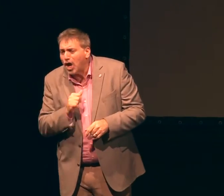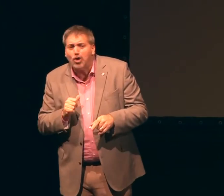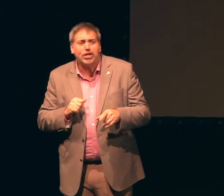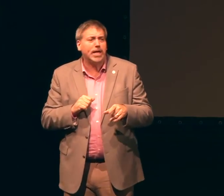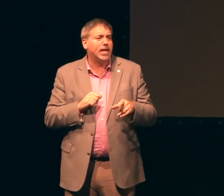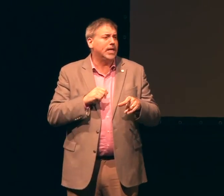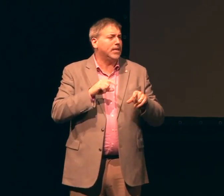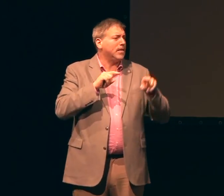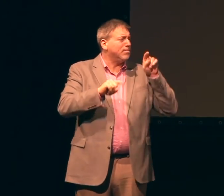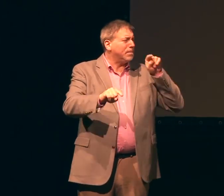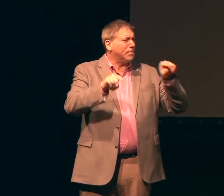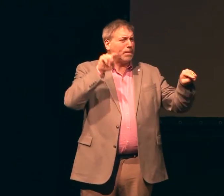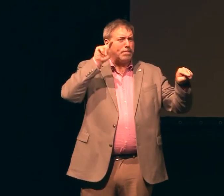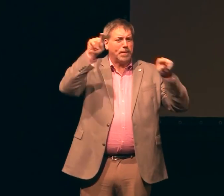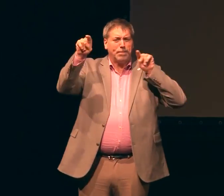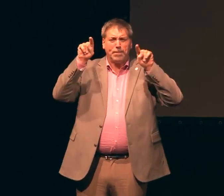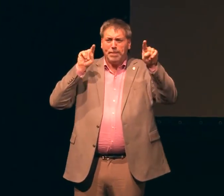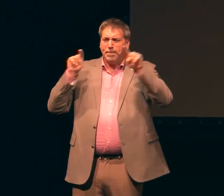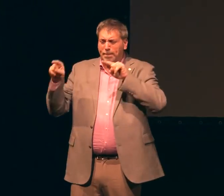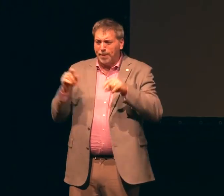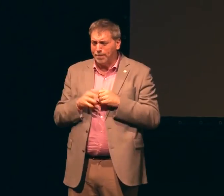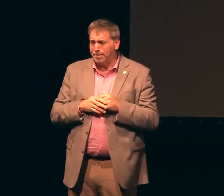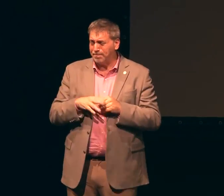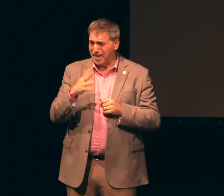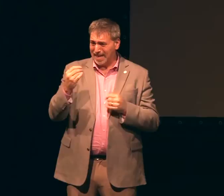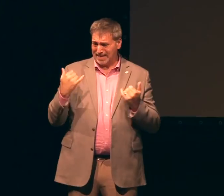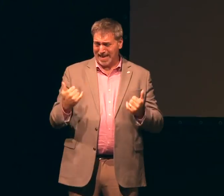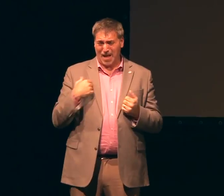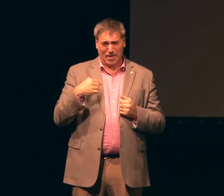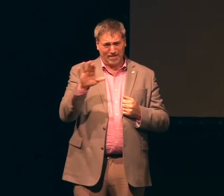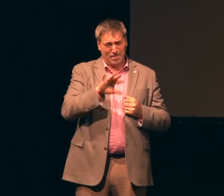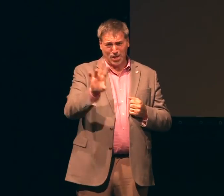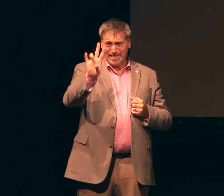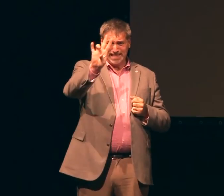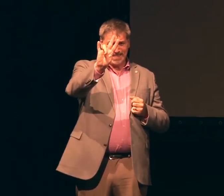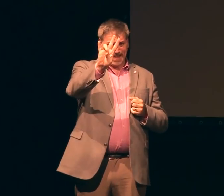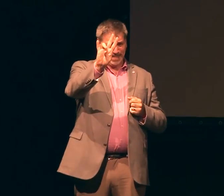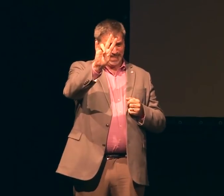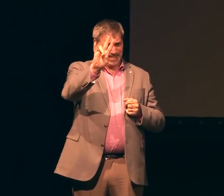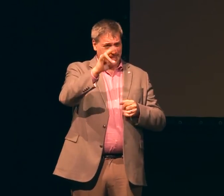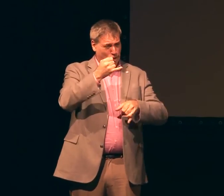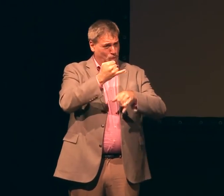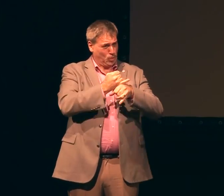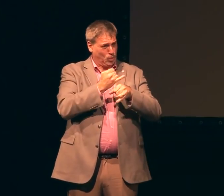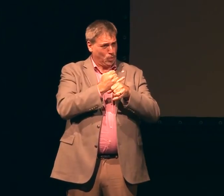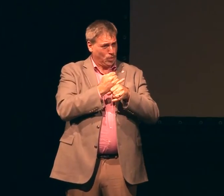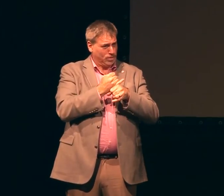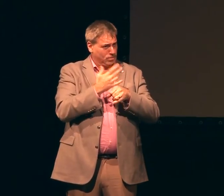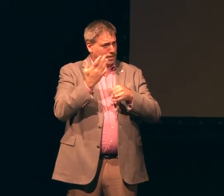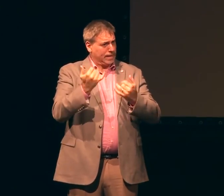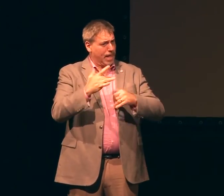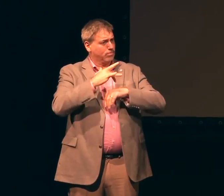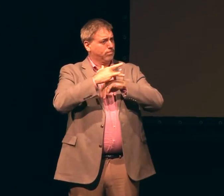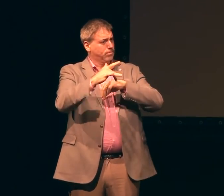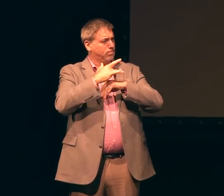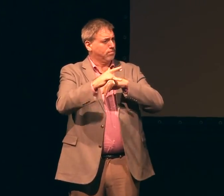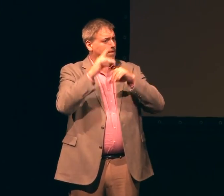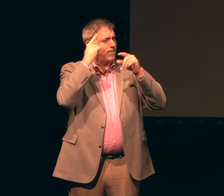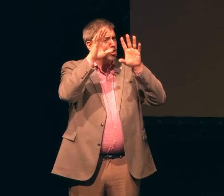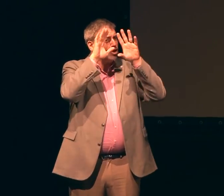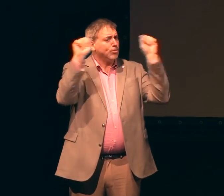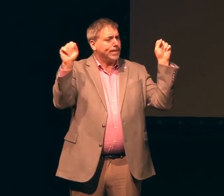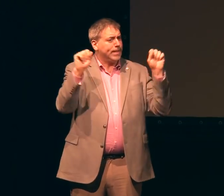Arizona and other various locations, and now we have about seven schools that have